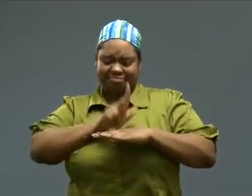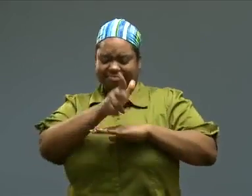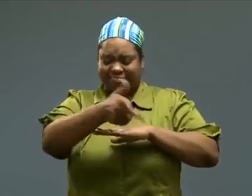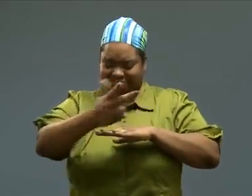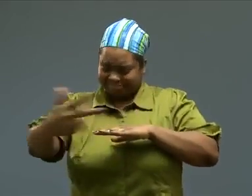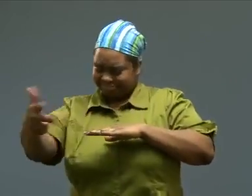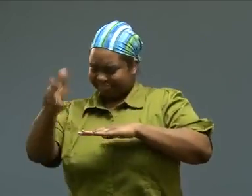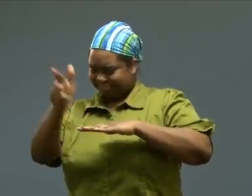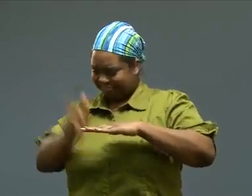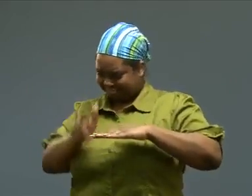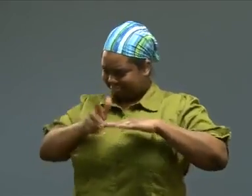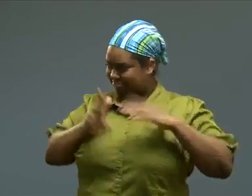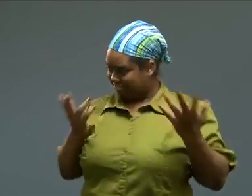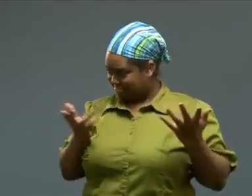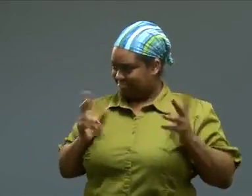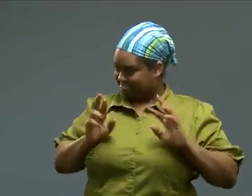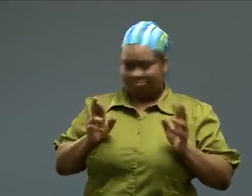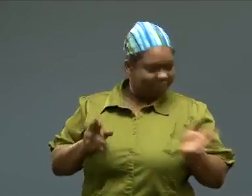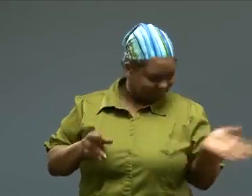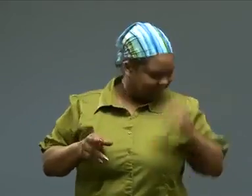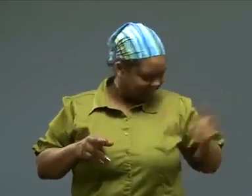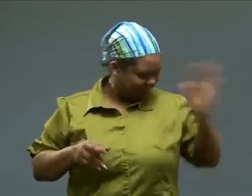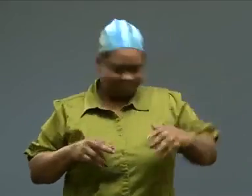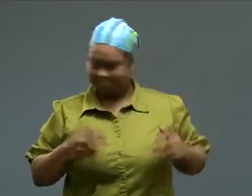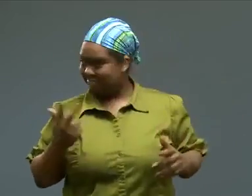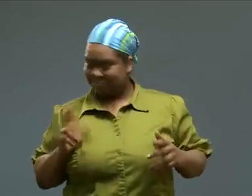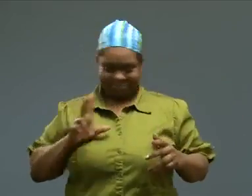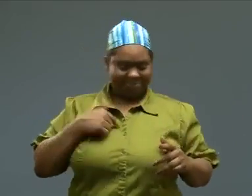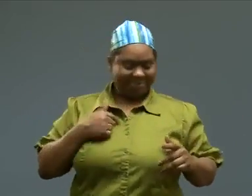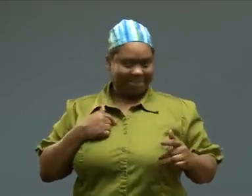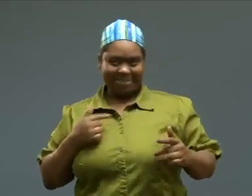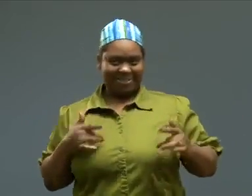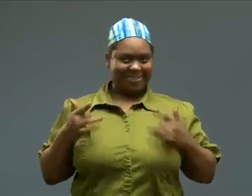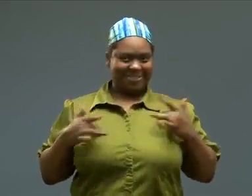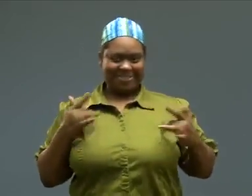and got out of the car.